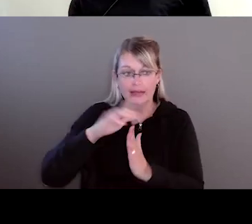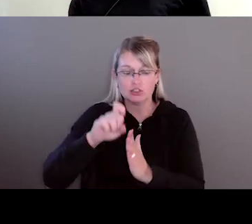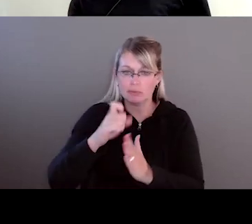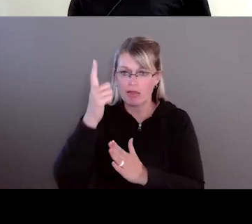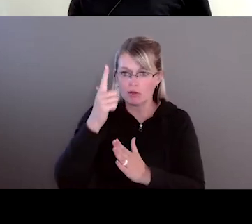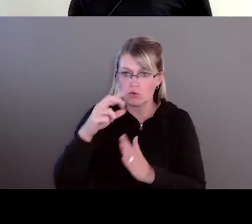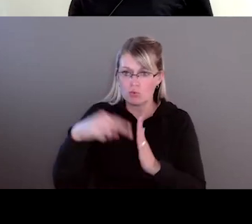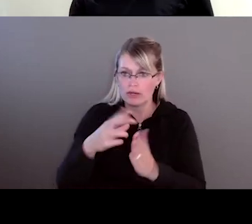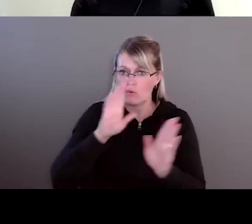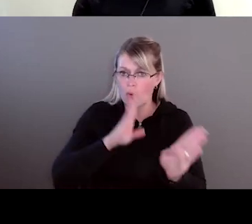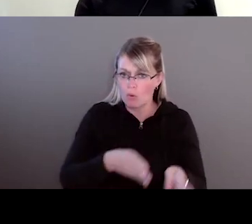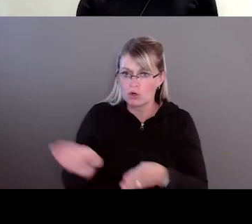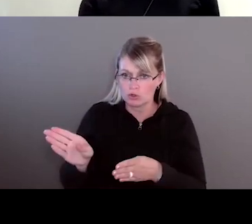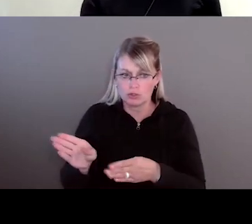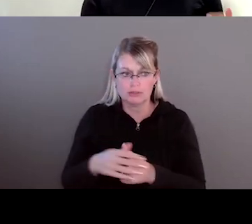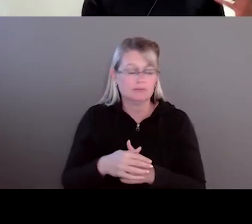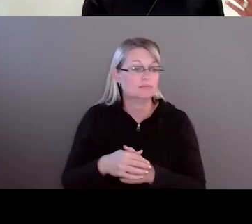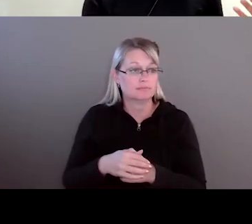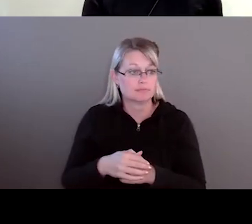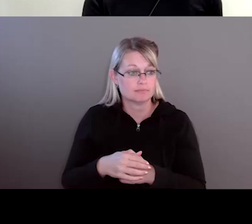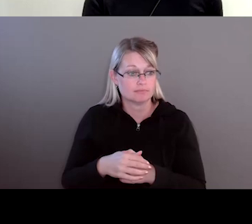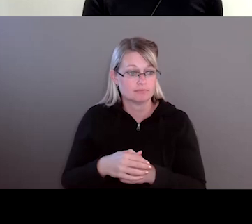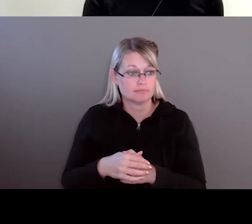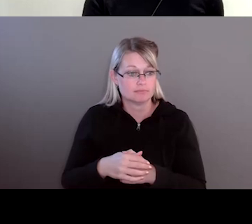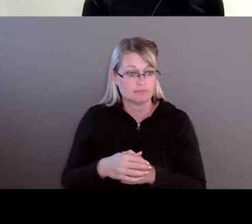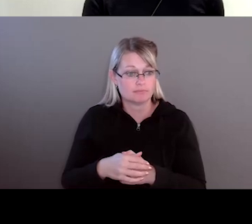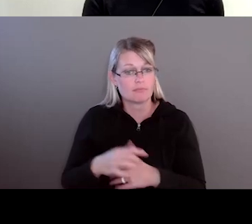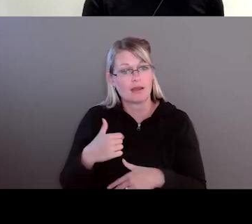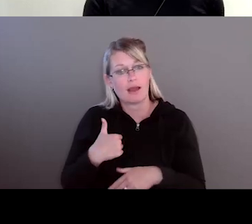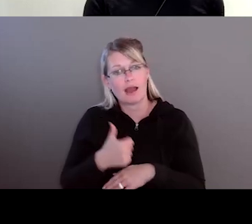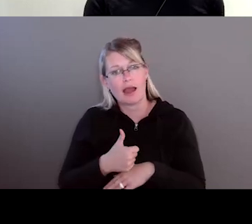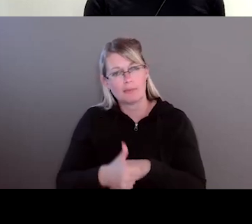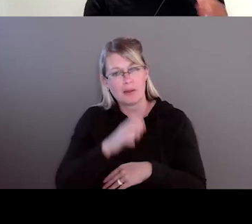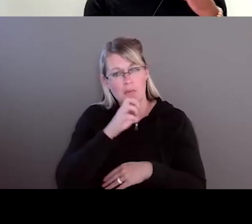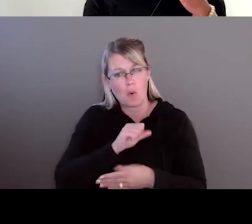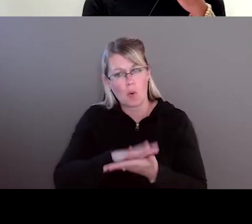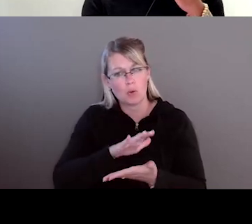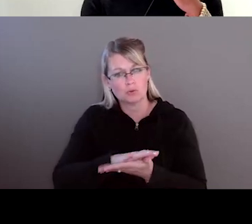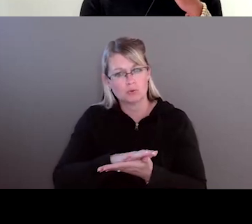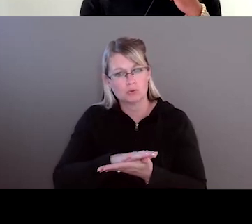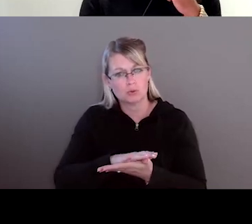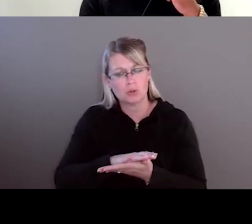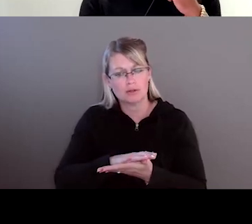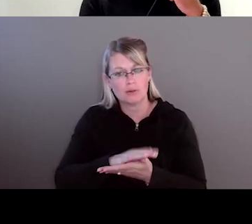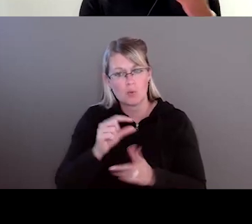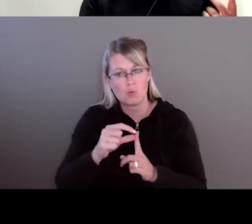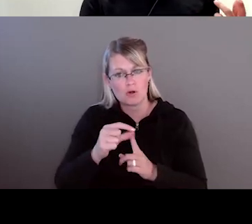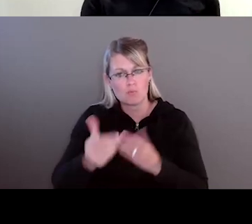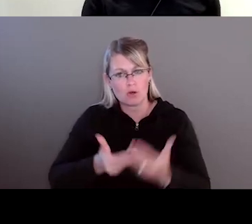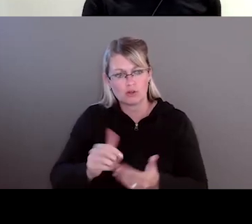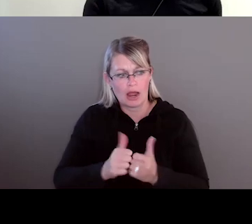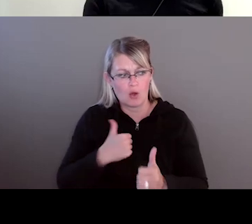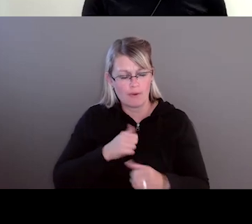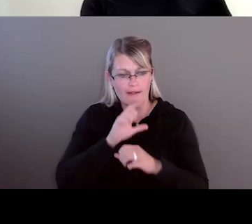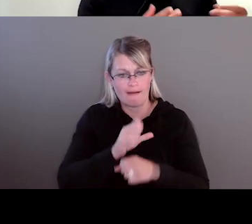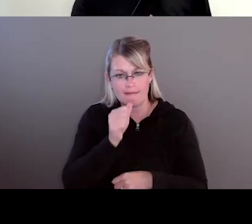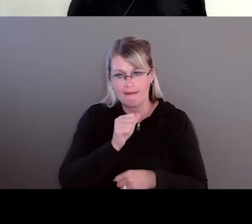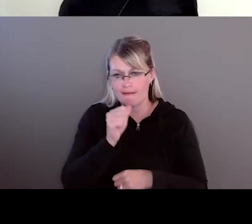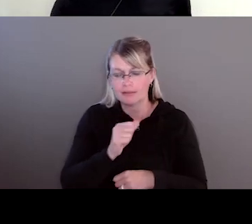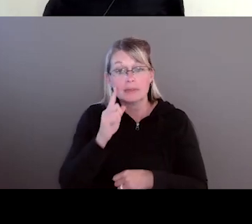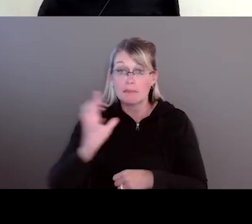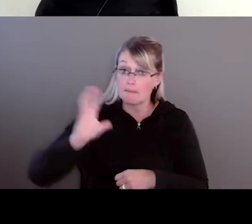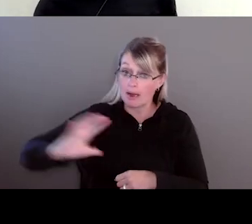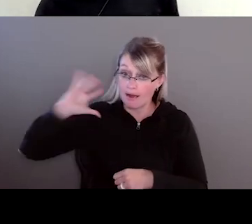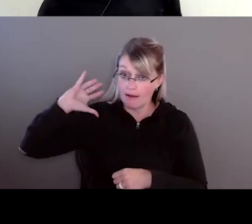order. I blame old school word processor for how we actually handle headings because in the past,